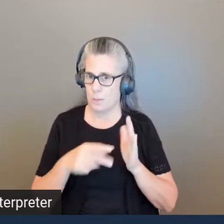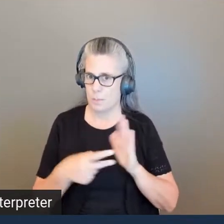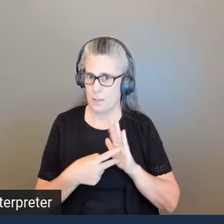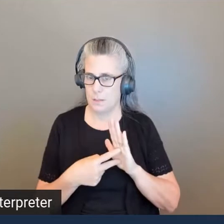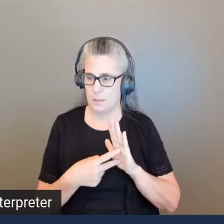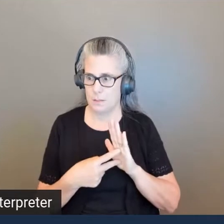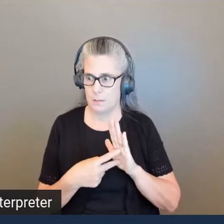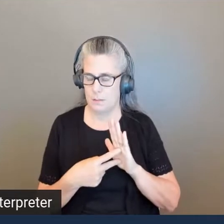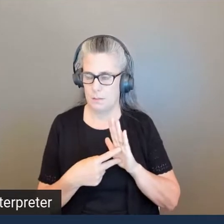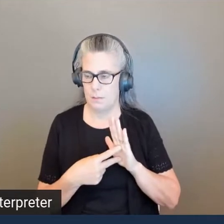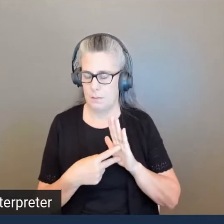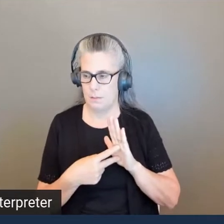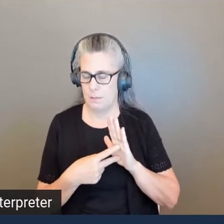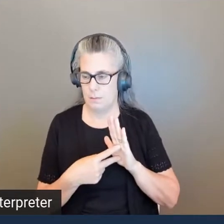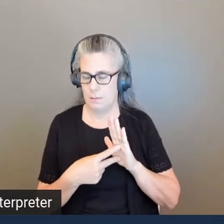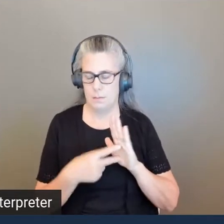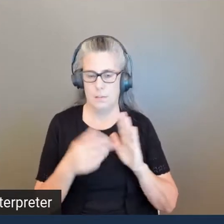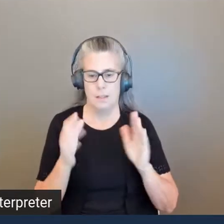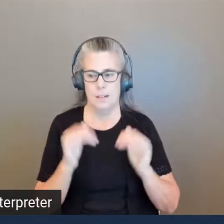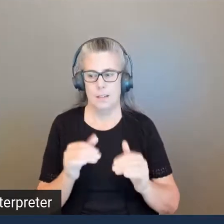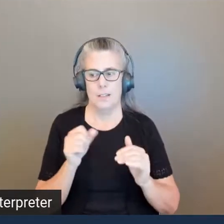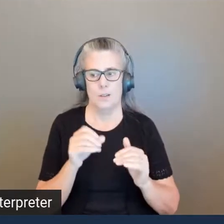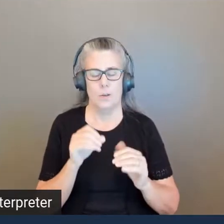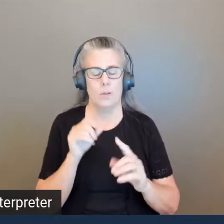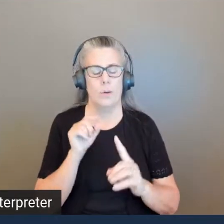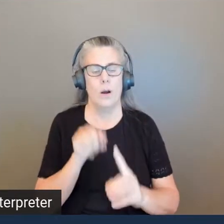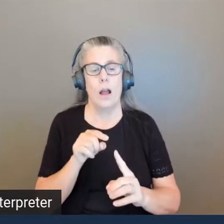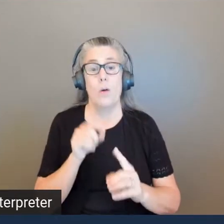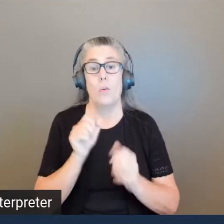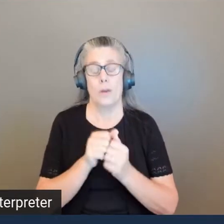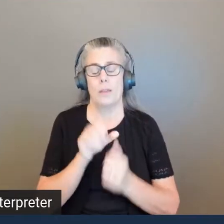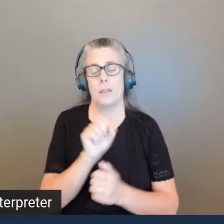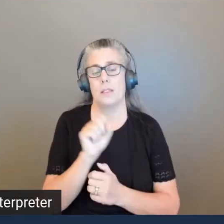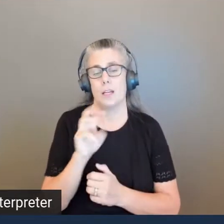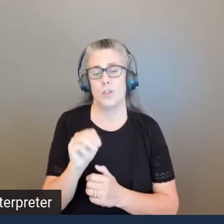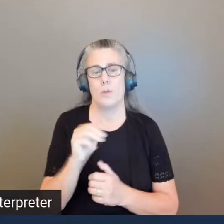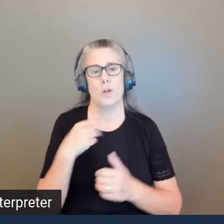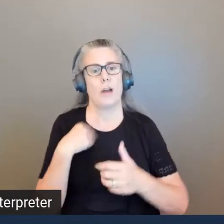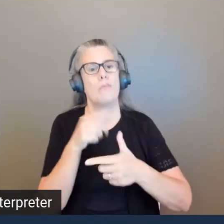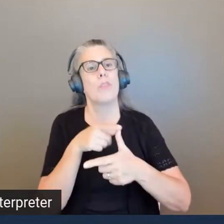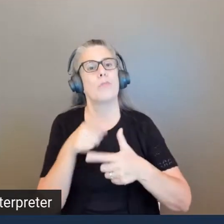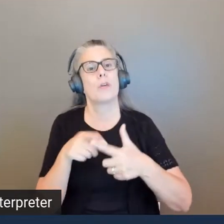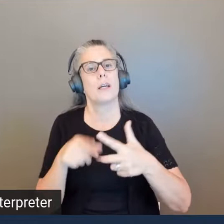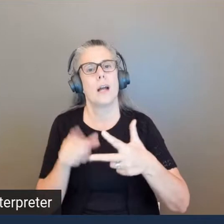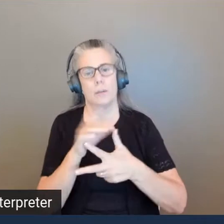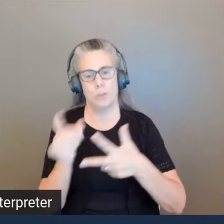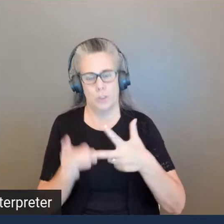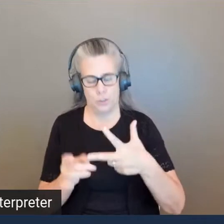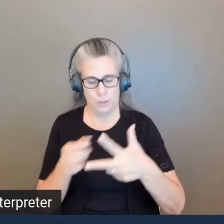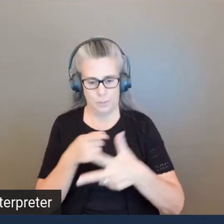like with SageMaker you have three different inference options. The first option is called real-time inference